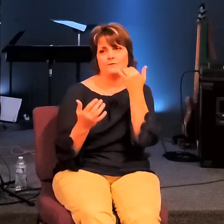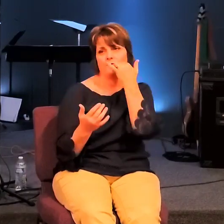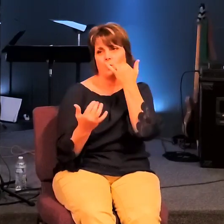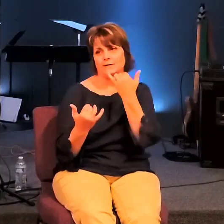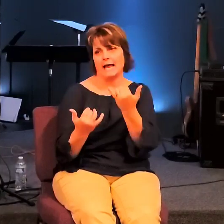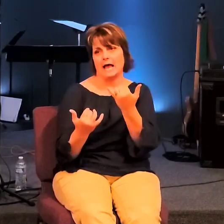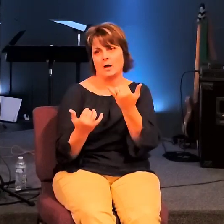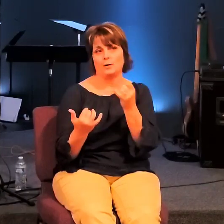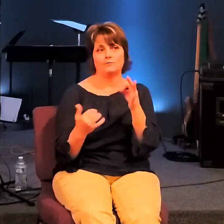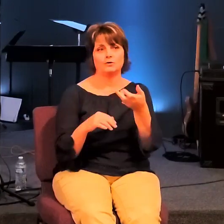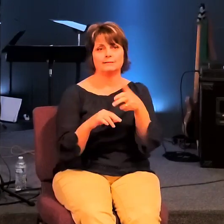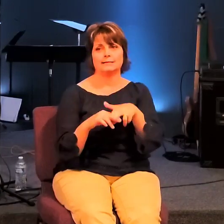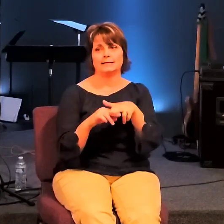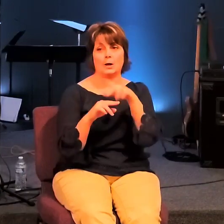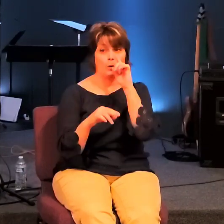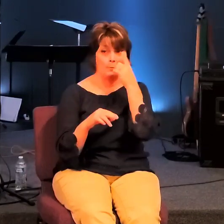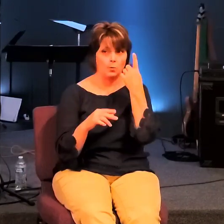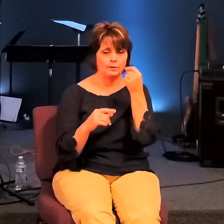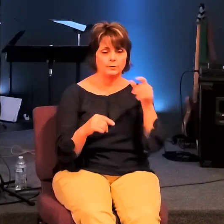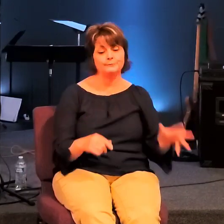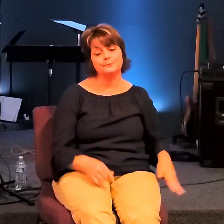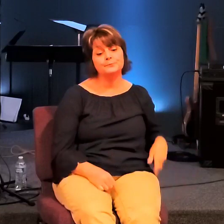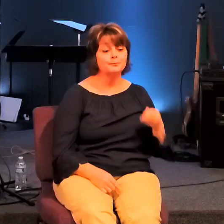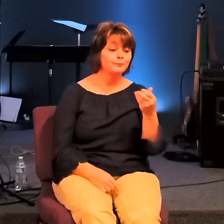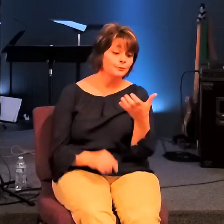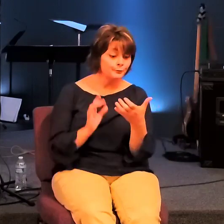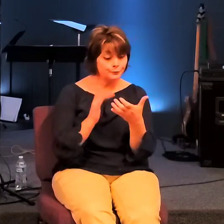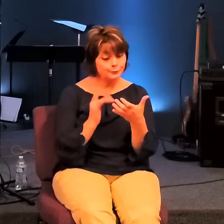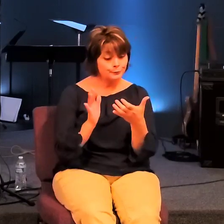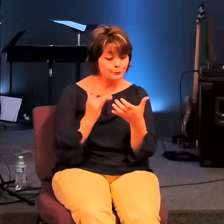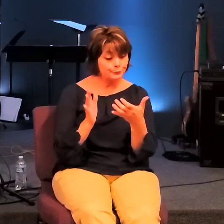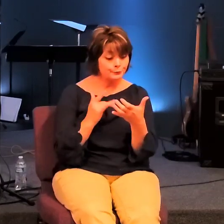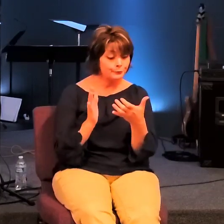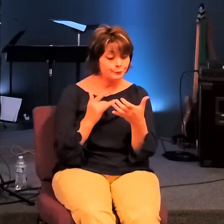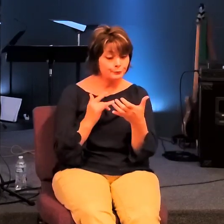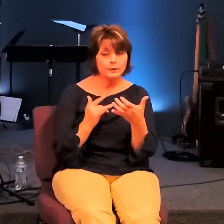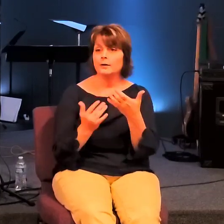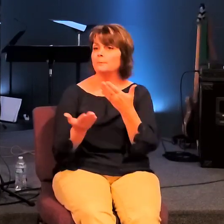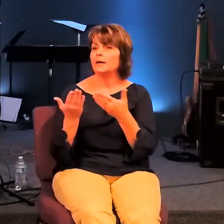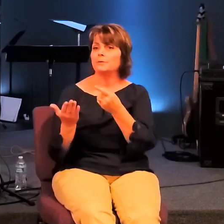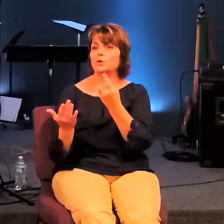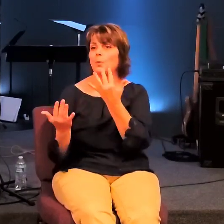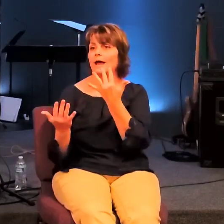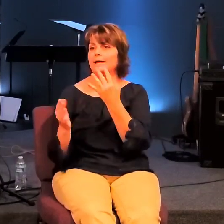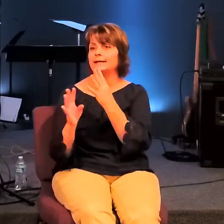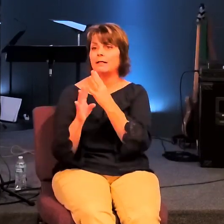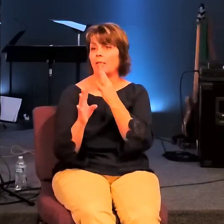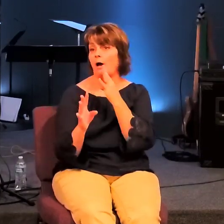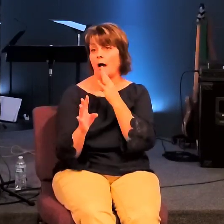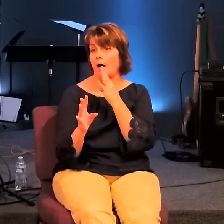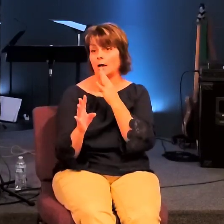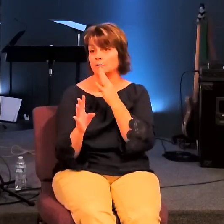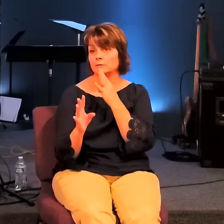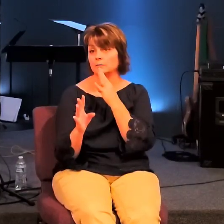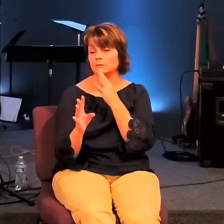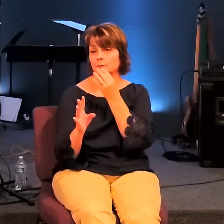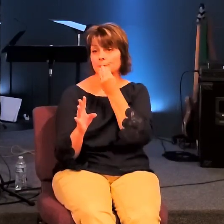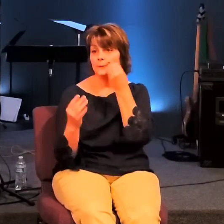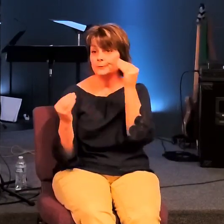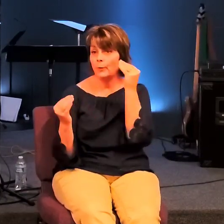work we're bored with our cell phones right or waiting you know it we're waiting in line